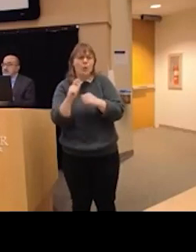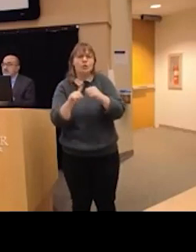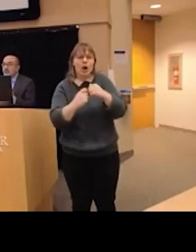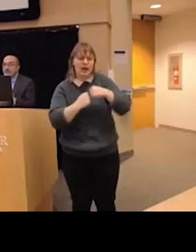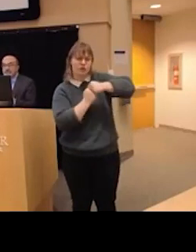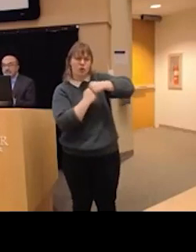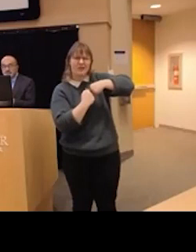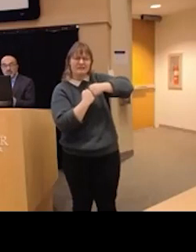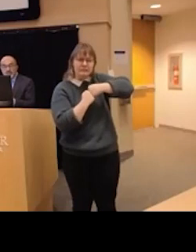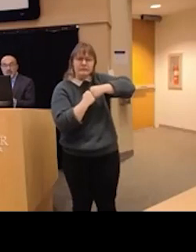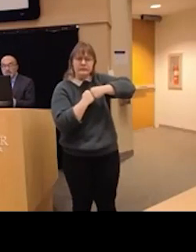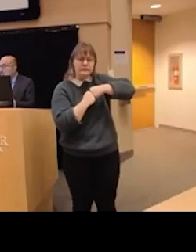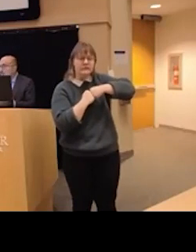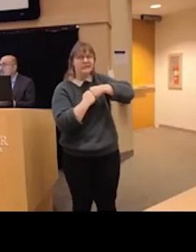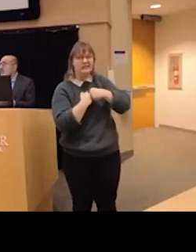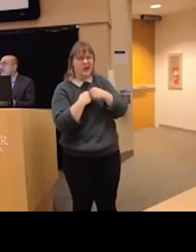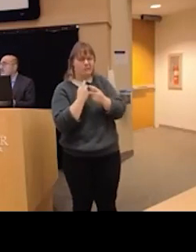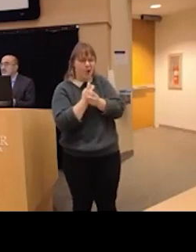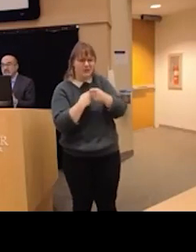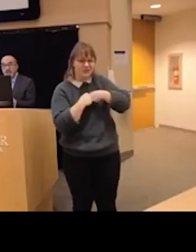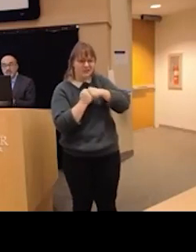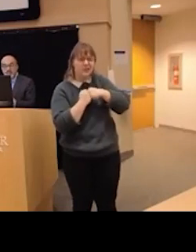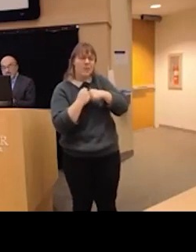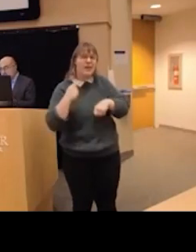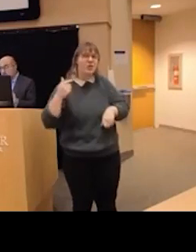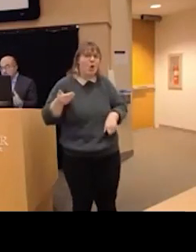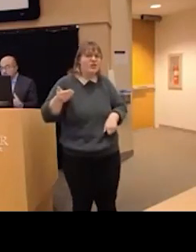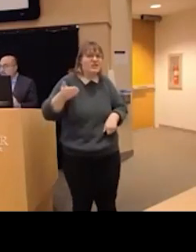kind of a grinding feeling of my bones but then over time you know the skin around the joint got